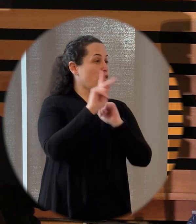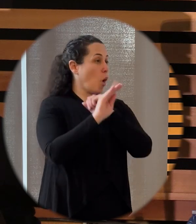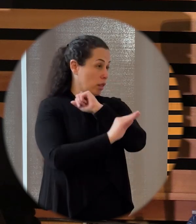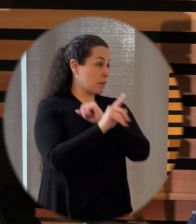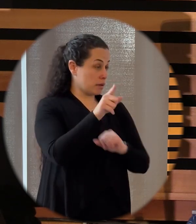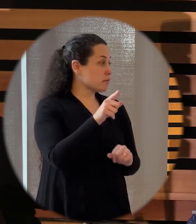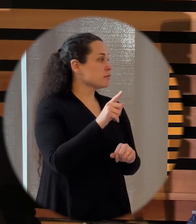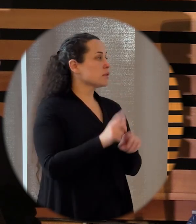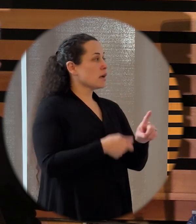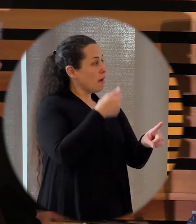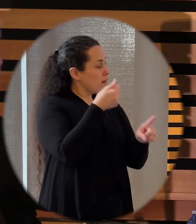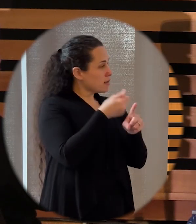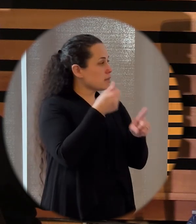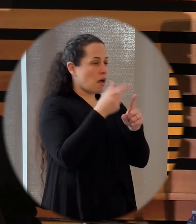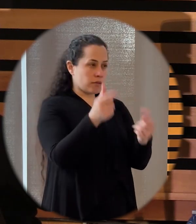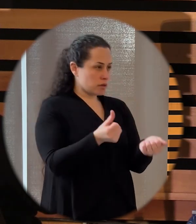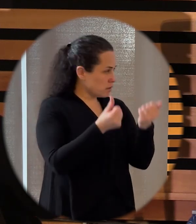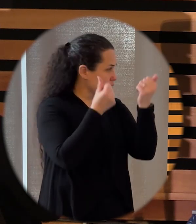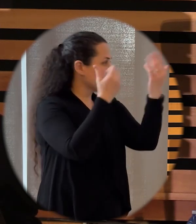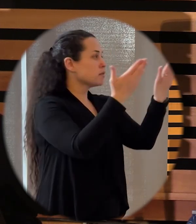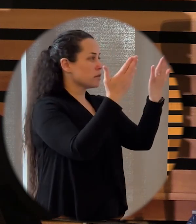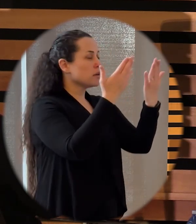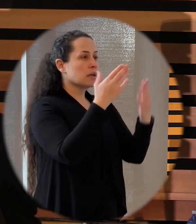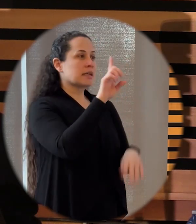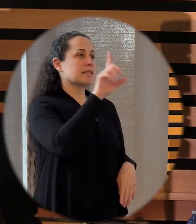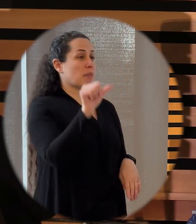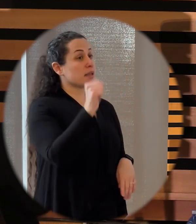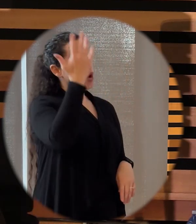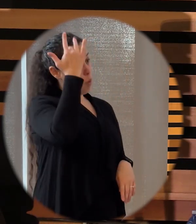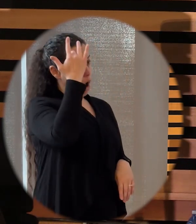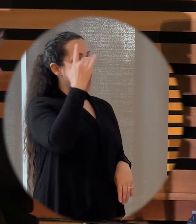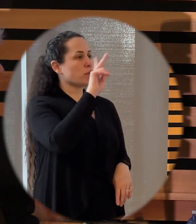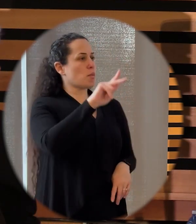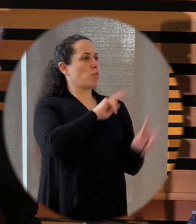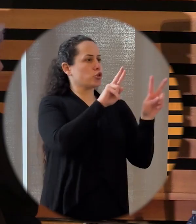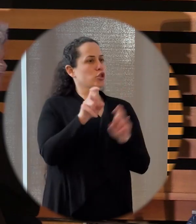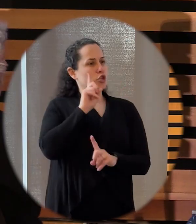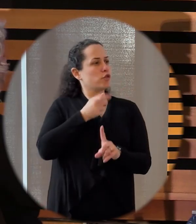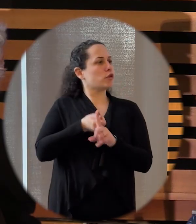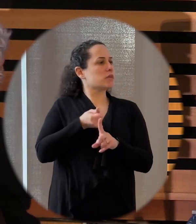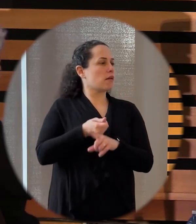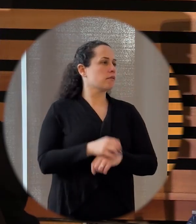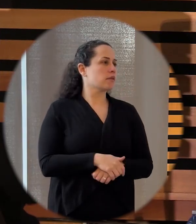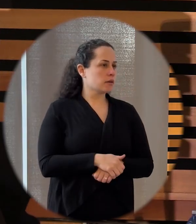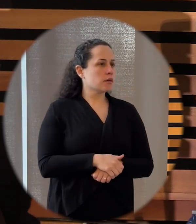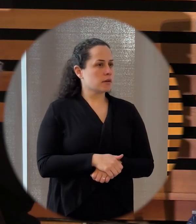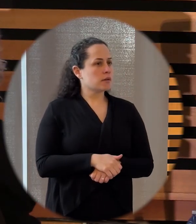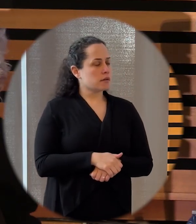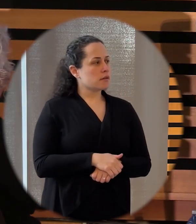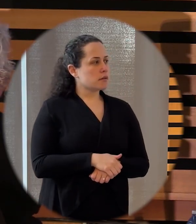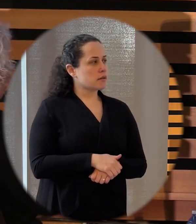brought in the registered disability savings plan. Why? Because it was personal to him and